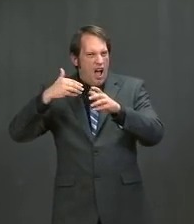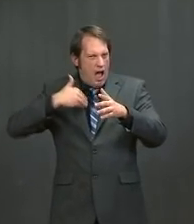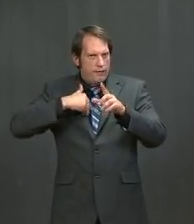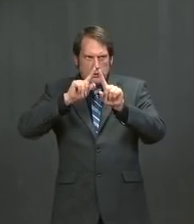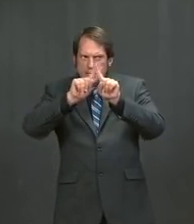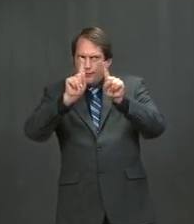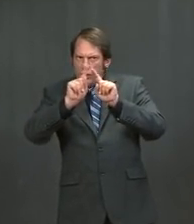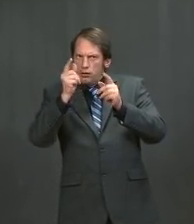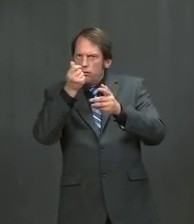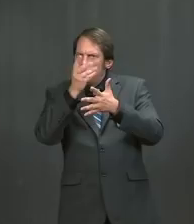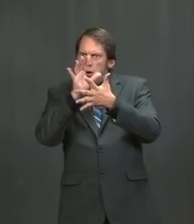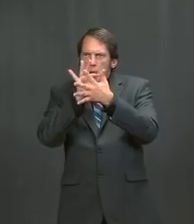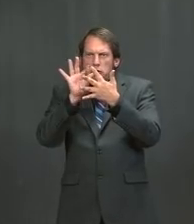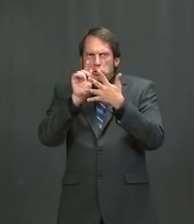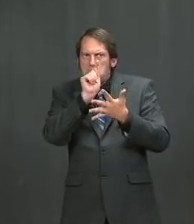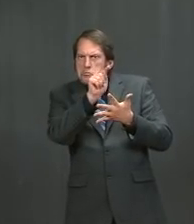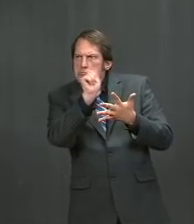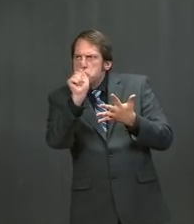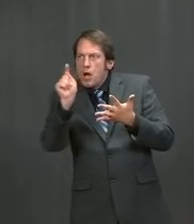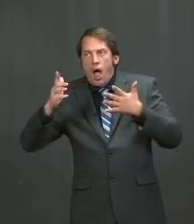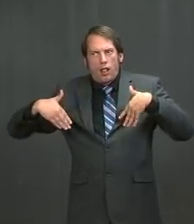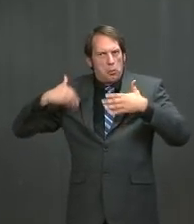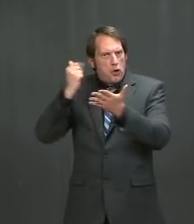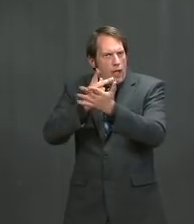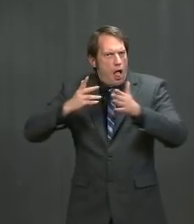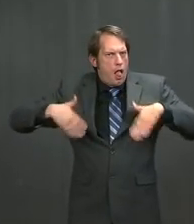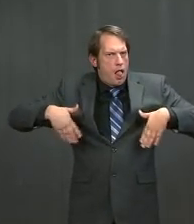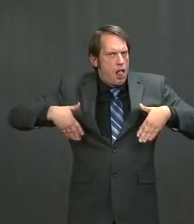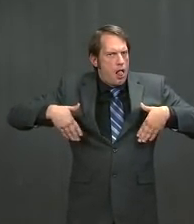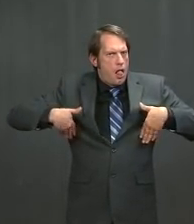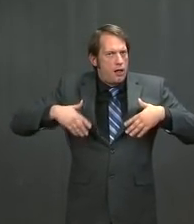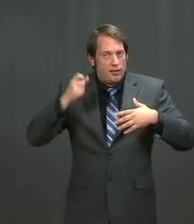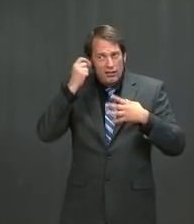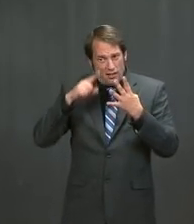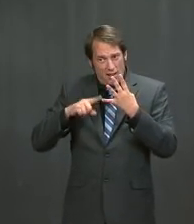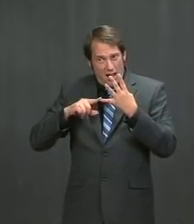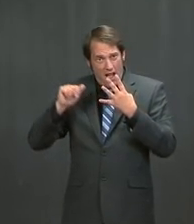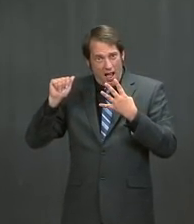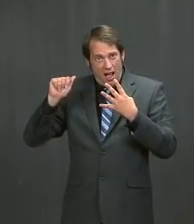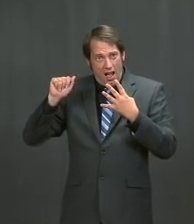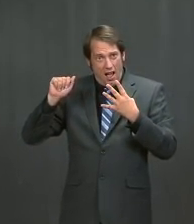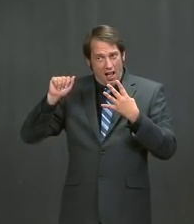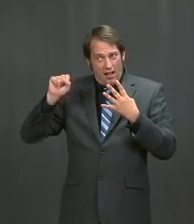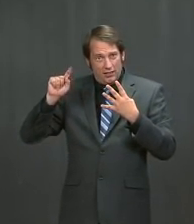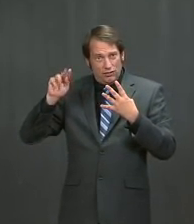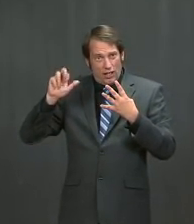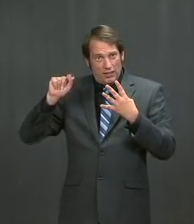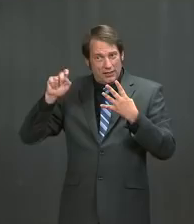AstraZeneca -- through the FDA yet. Johnson & Johnson has, hence the importance of Johnson &